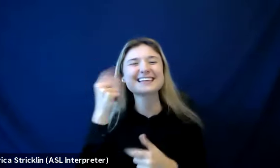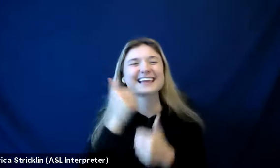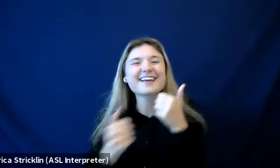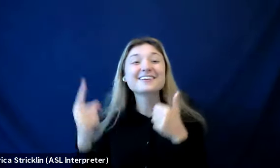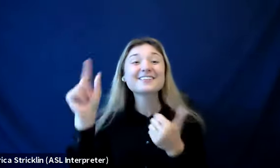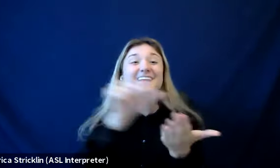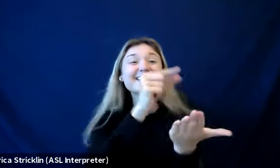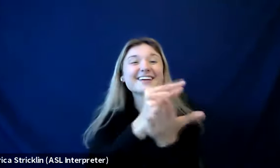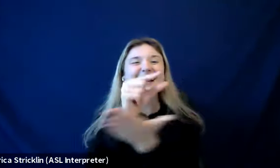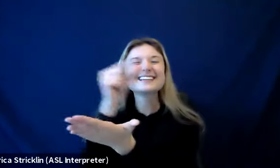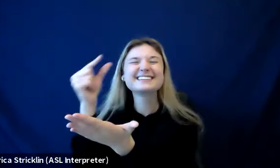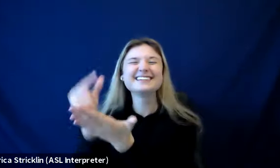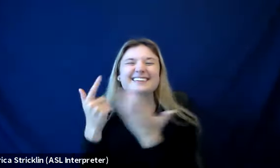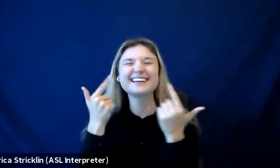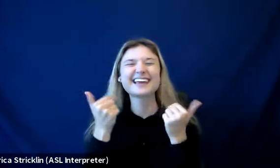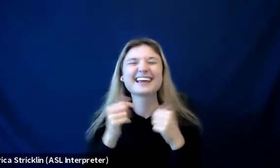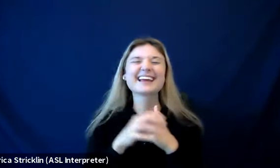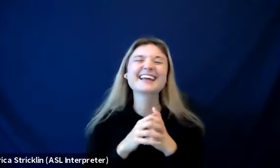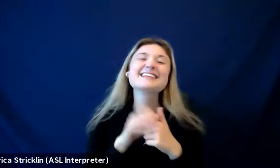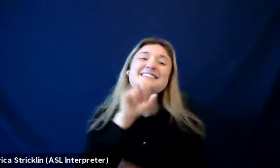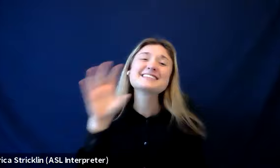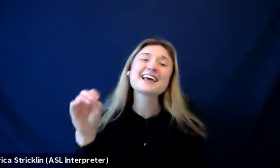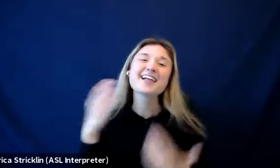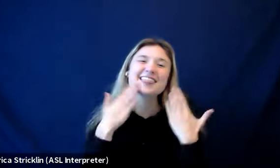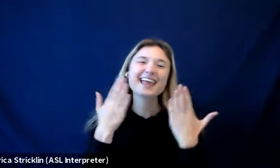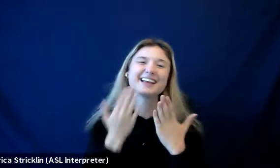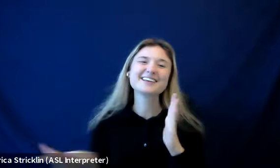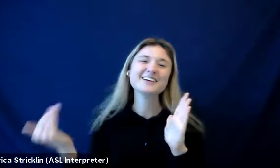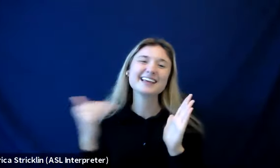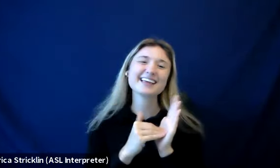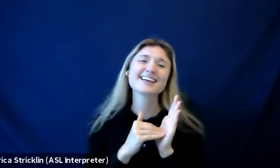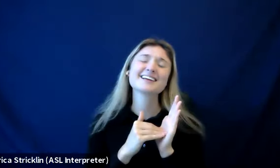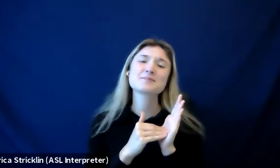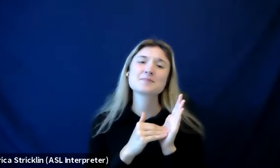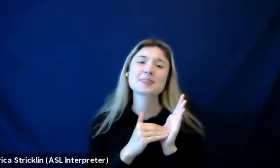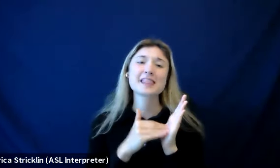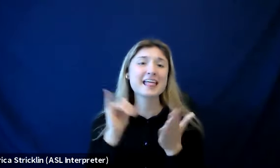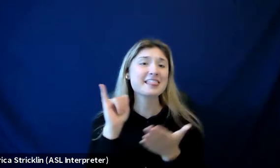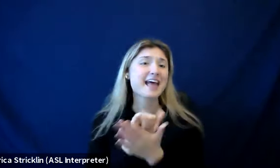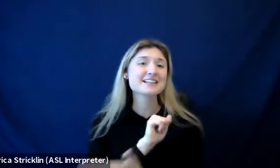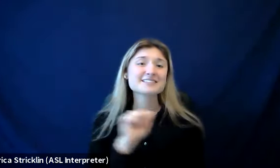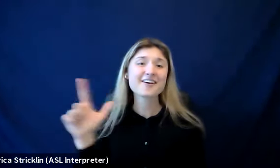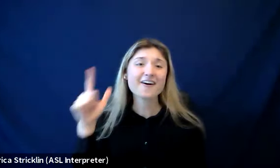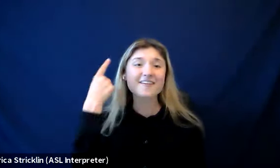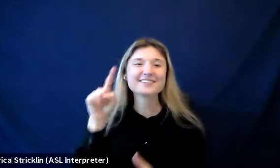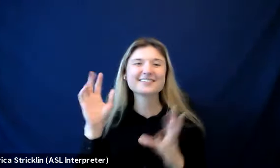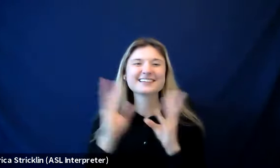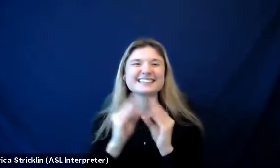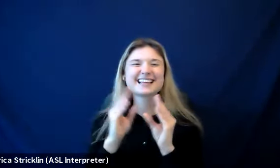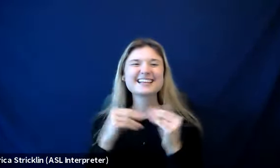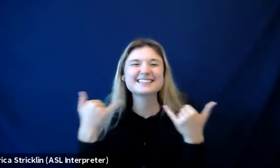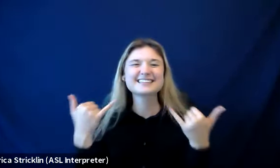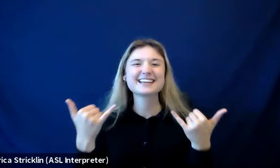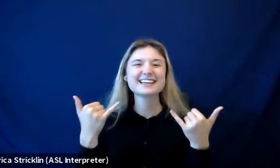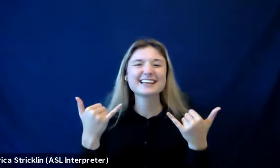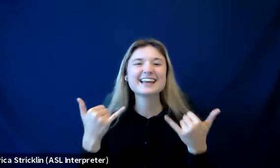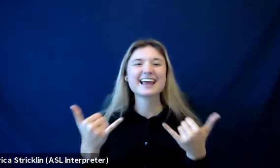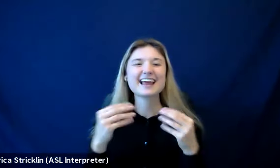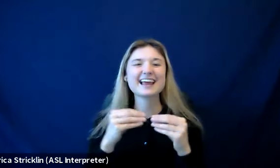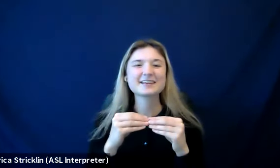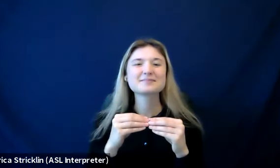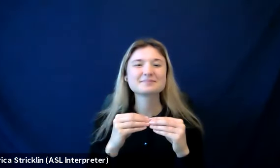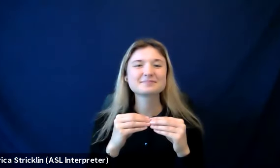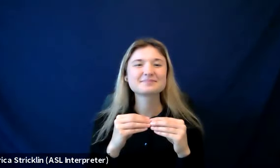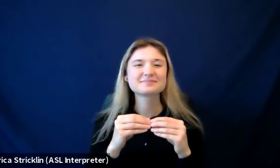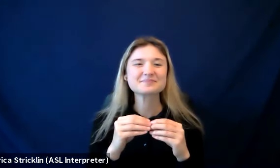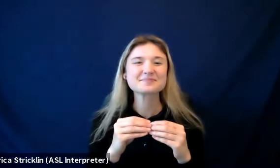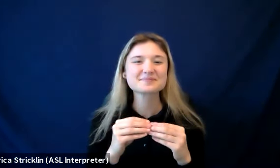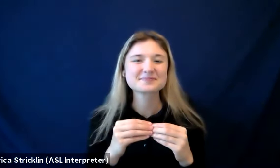So thank you all again. And that is it for our self determination empowerment and.